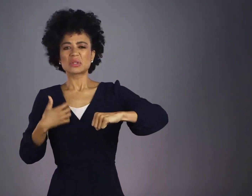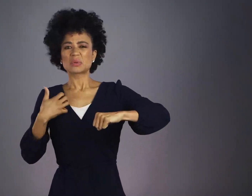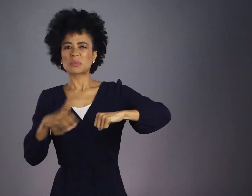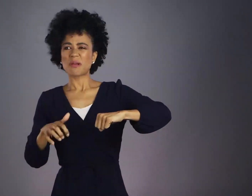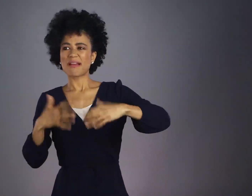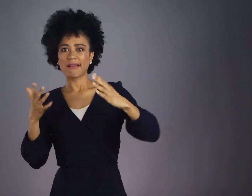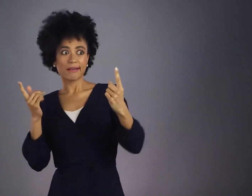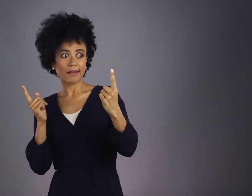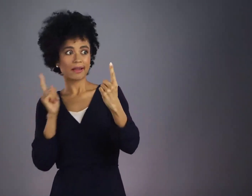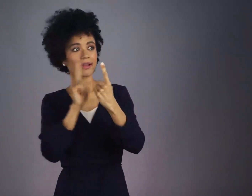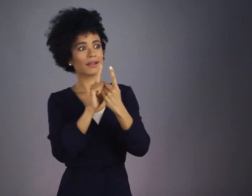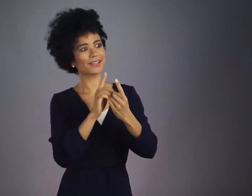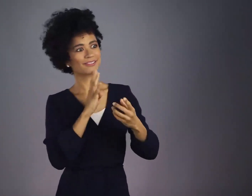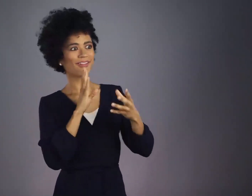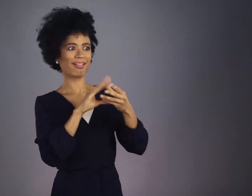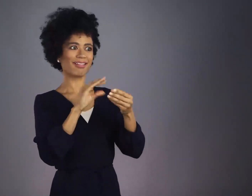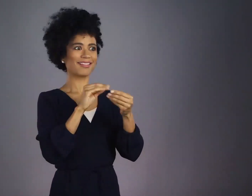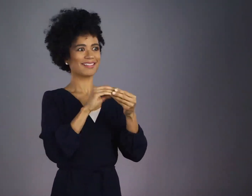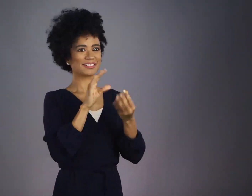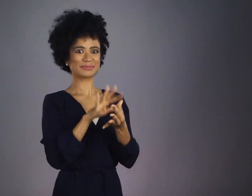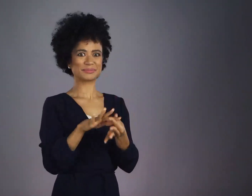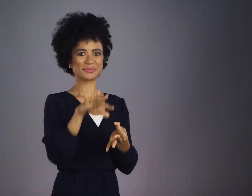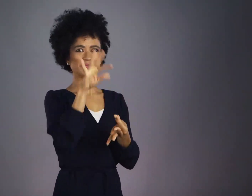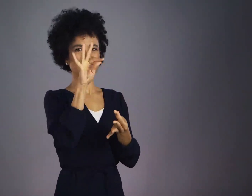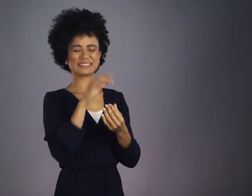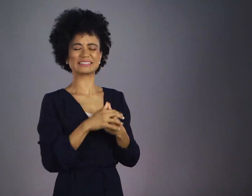going to some of them on a spiritual basis.